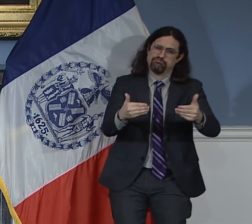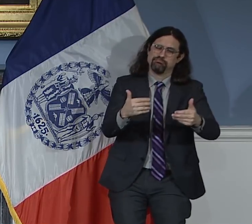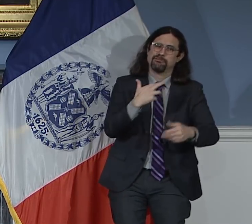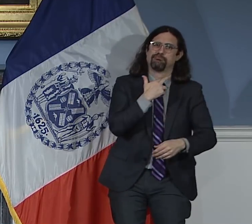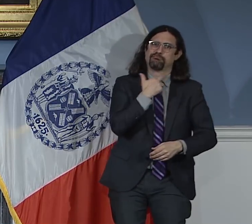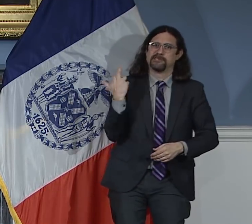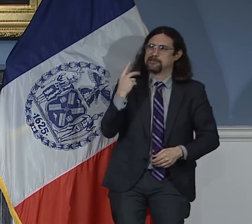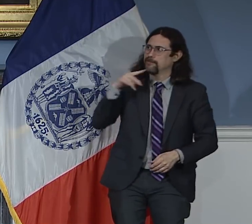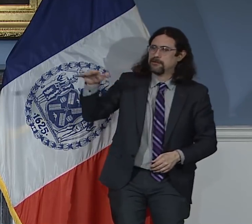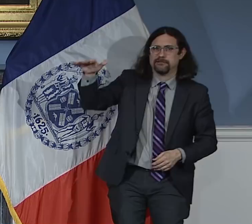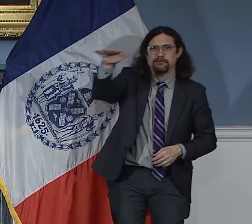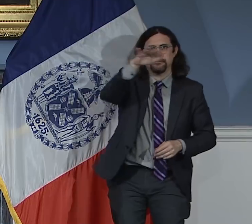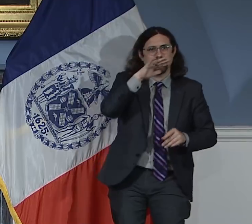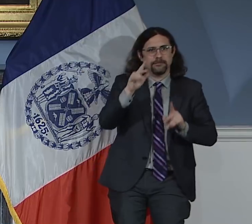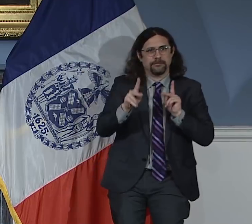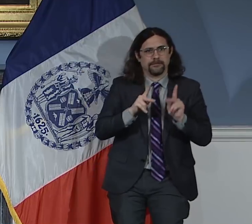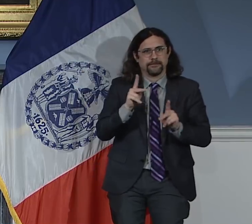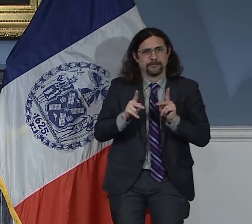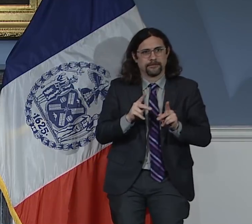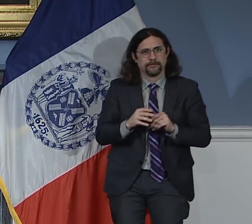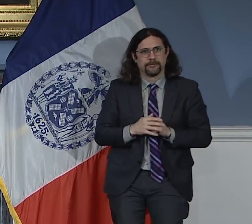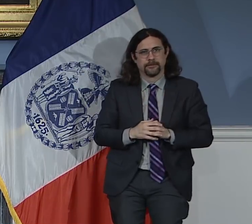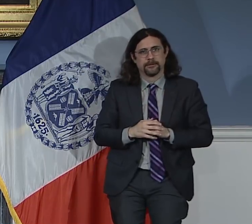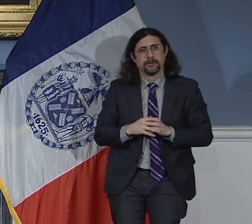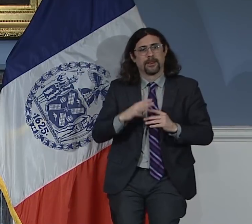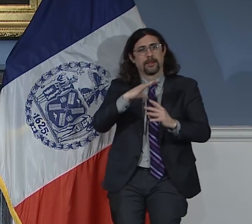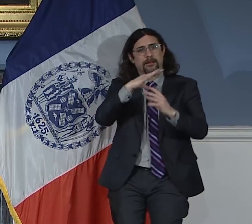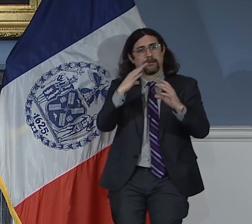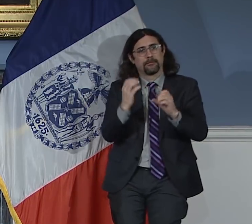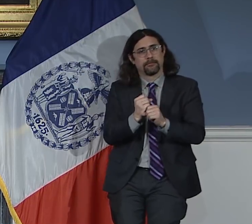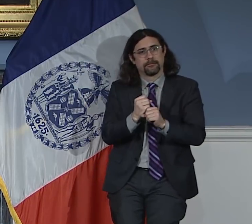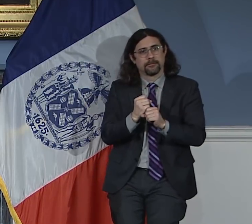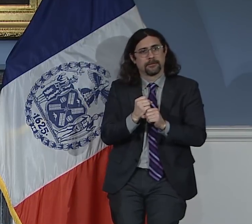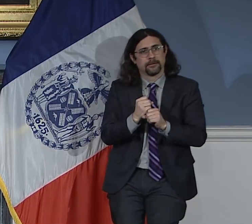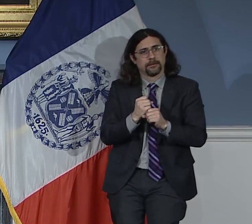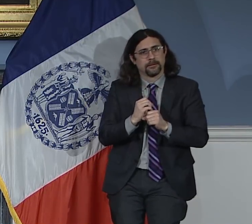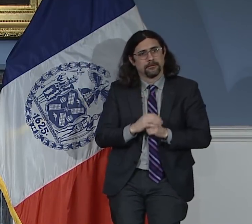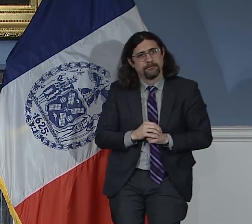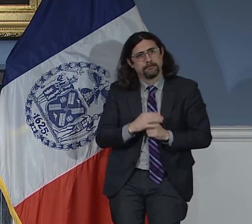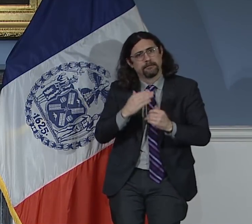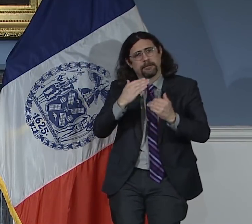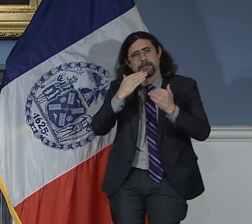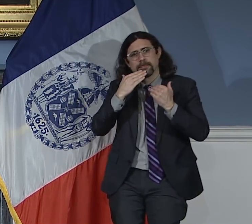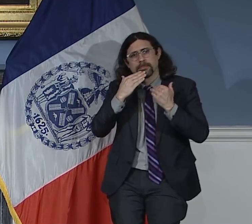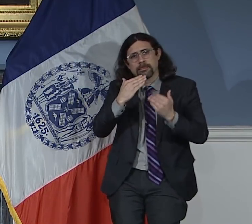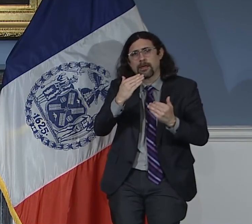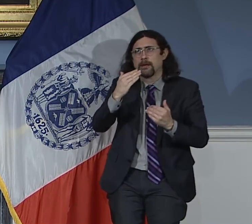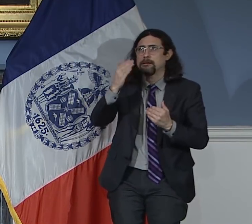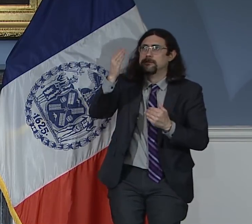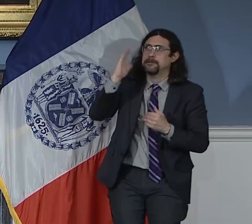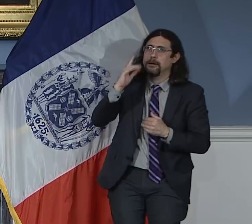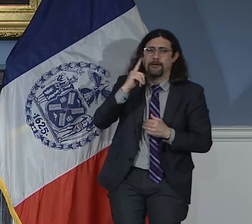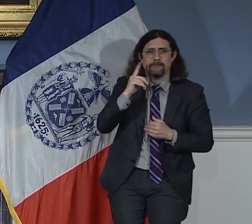TO CLOSE WITH, A REMINDER, THANK GOD WE SEE THAT FOR YOUNGER, HEALTHIER PEOPLE,